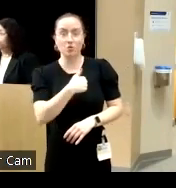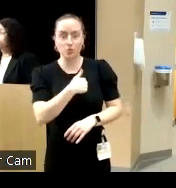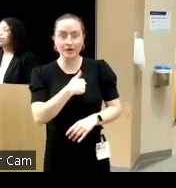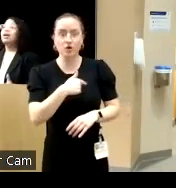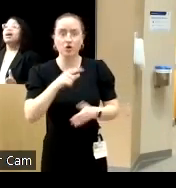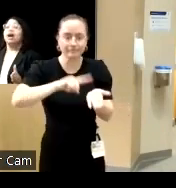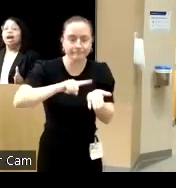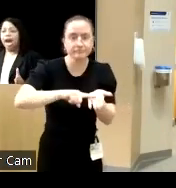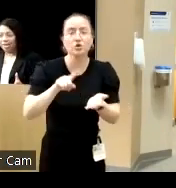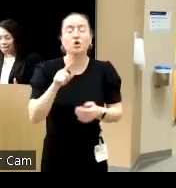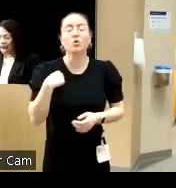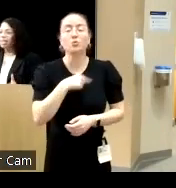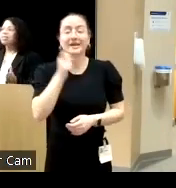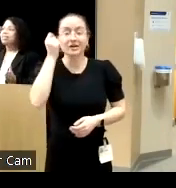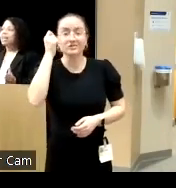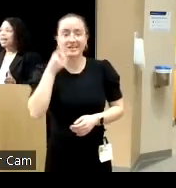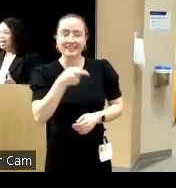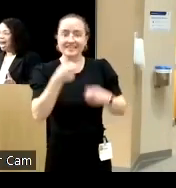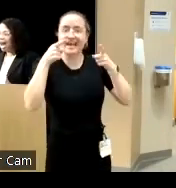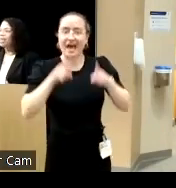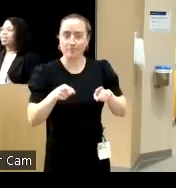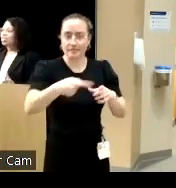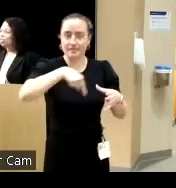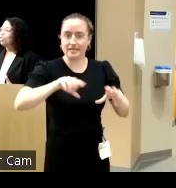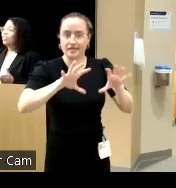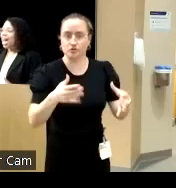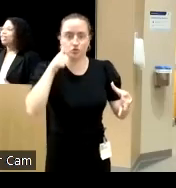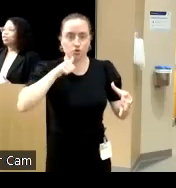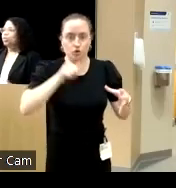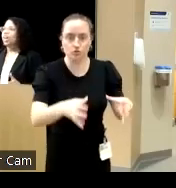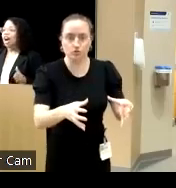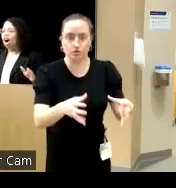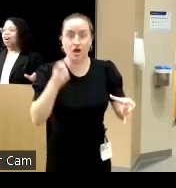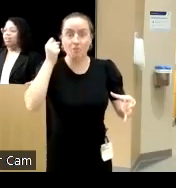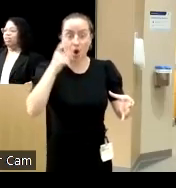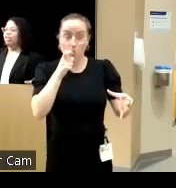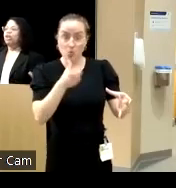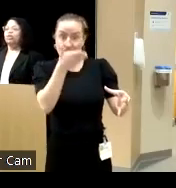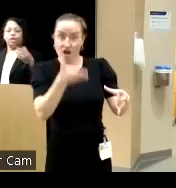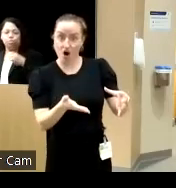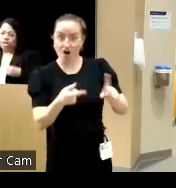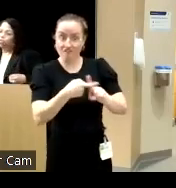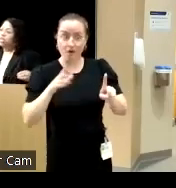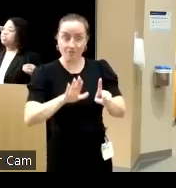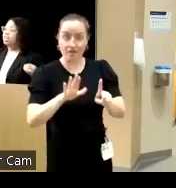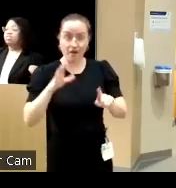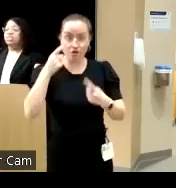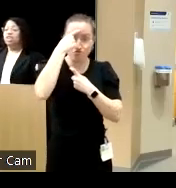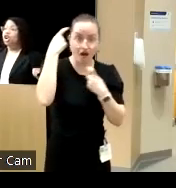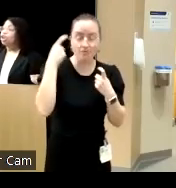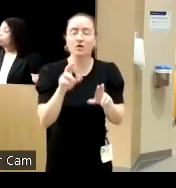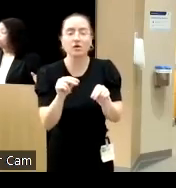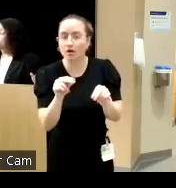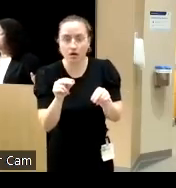these girls and not act as if that is who they are so that means we need to understand their culture